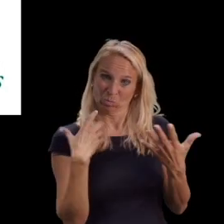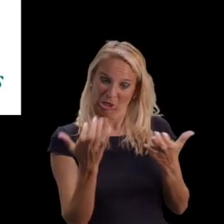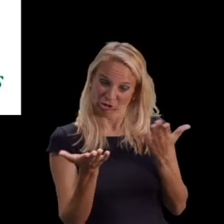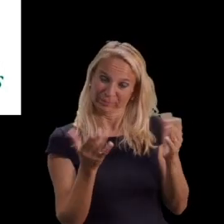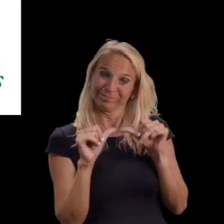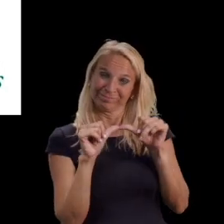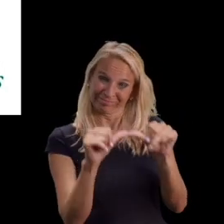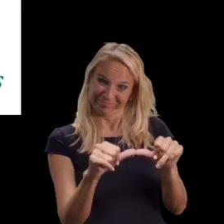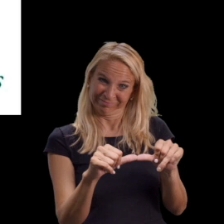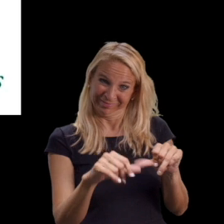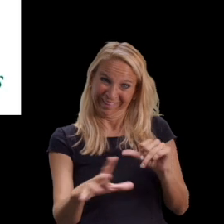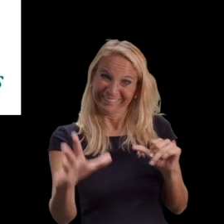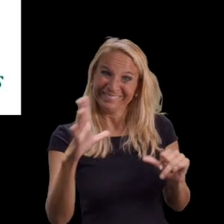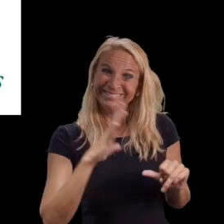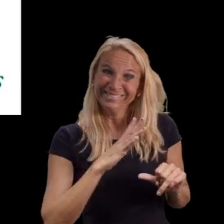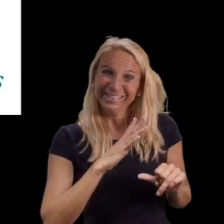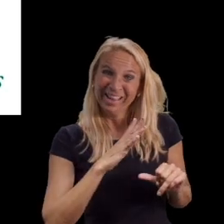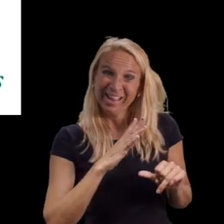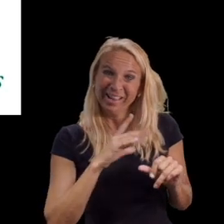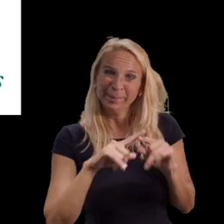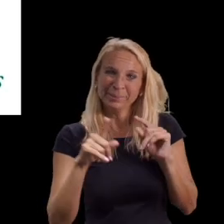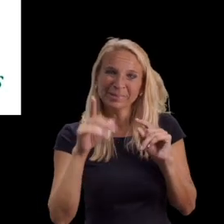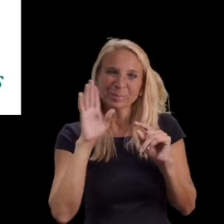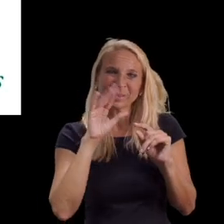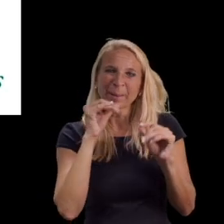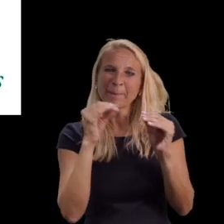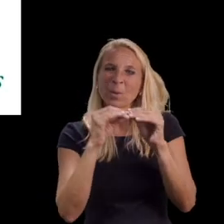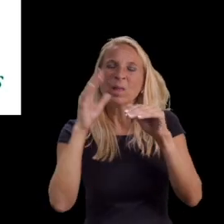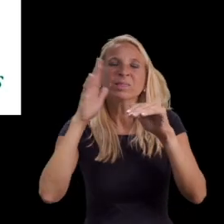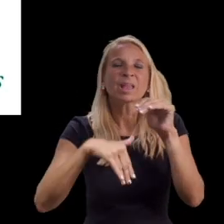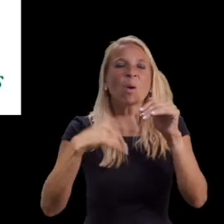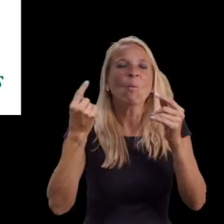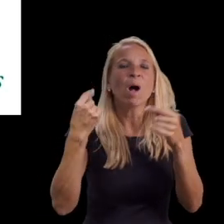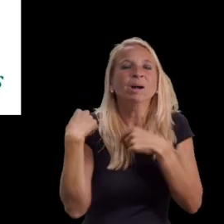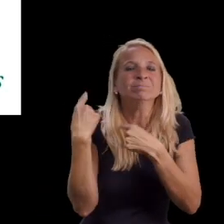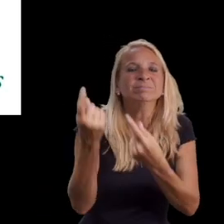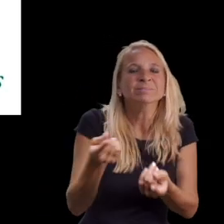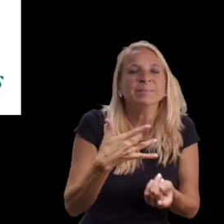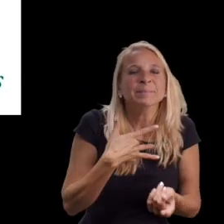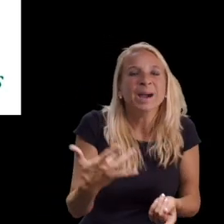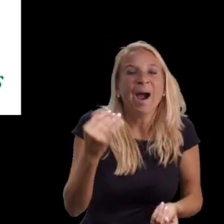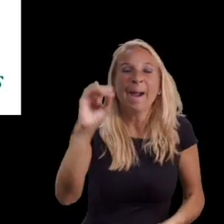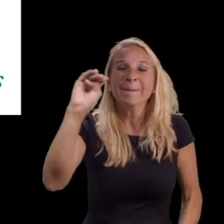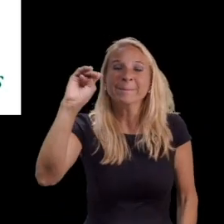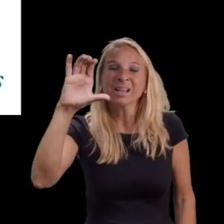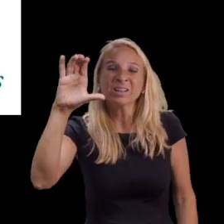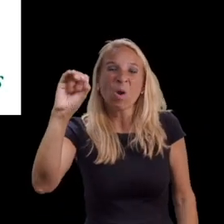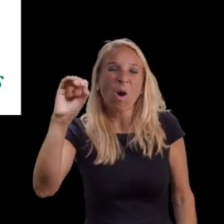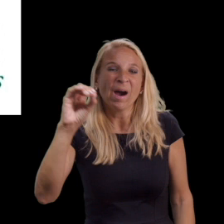you'll be notified that legally you don't have or more often that the MCO does not have to provide